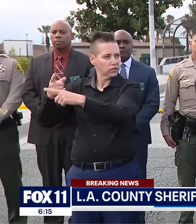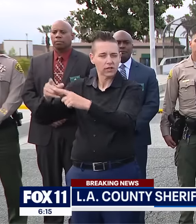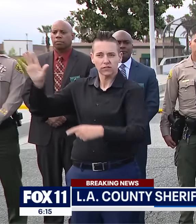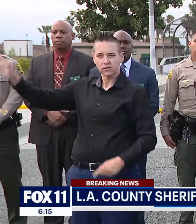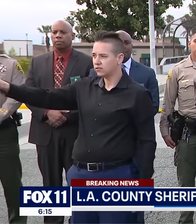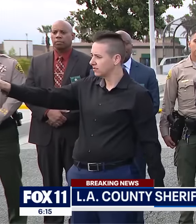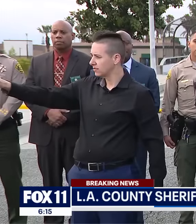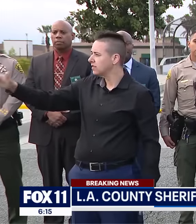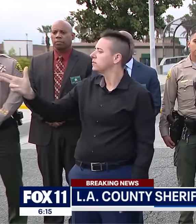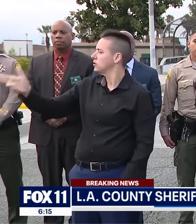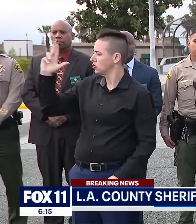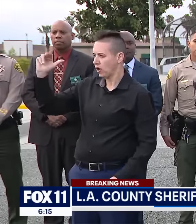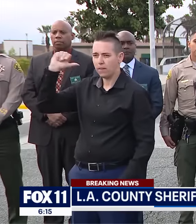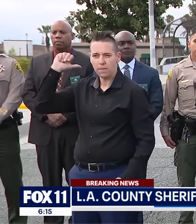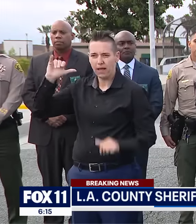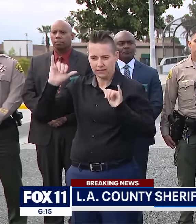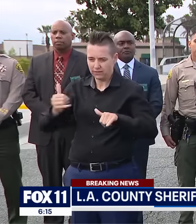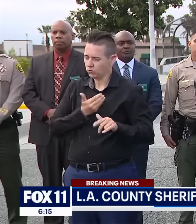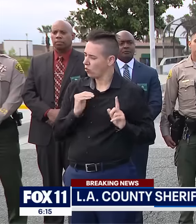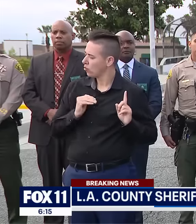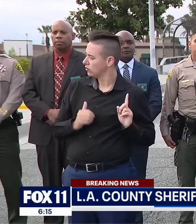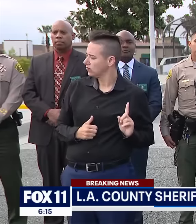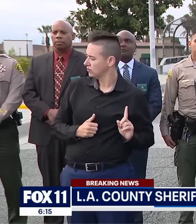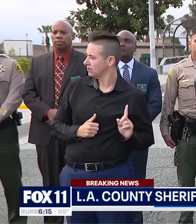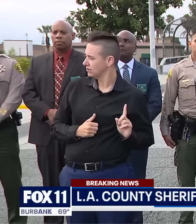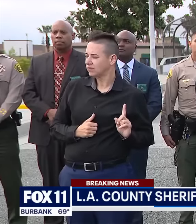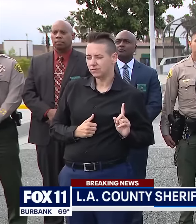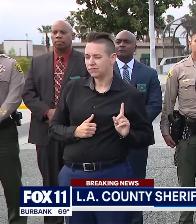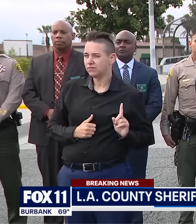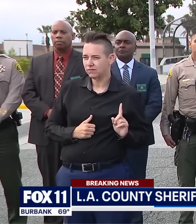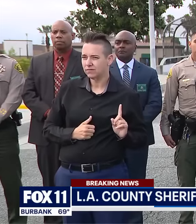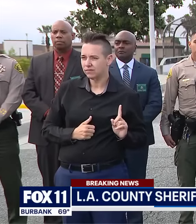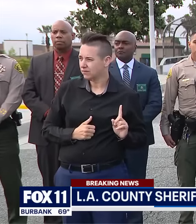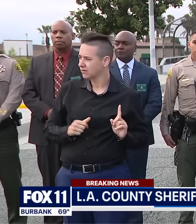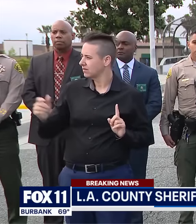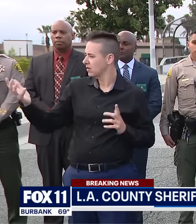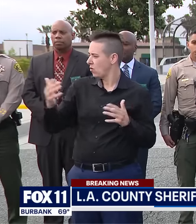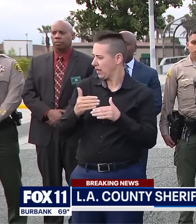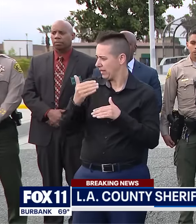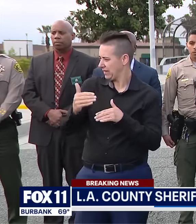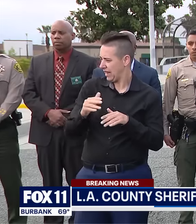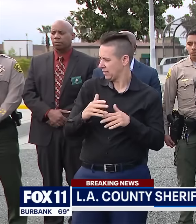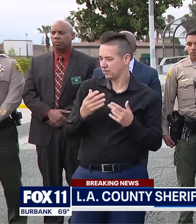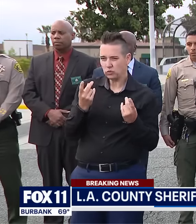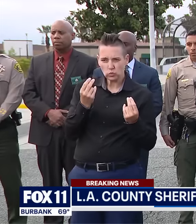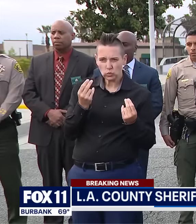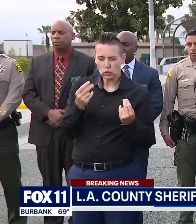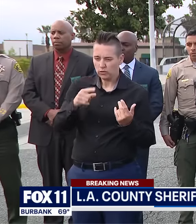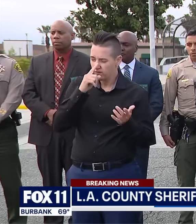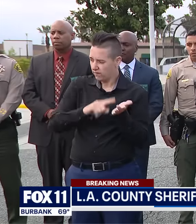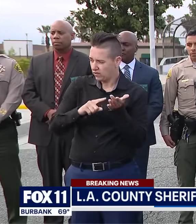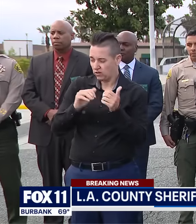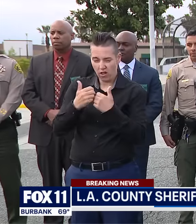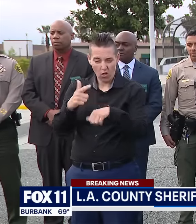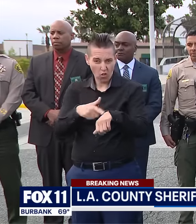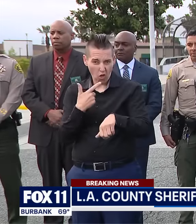expect it from any other department, we're sharing as much as we can with allied agencies because we don't want